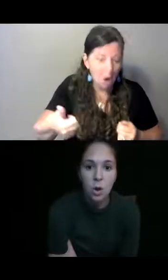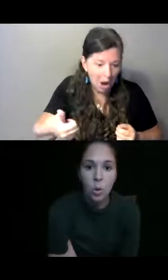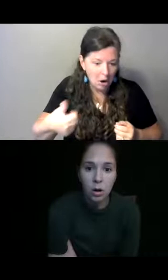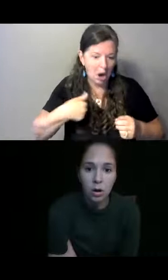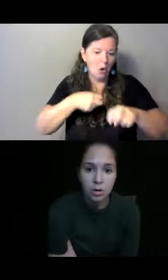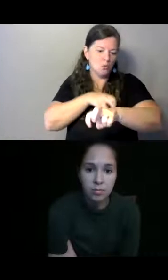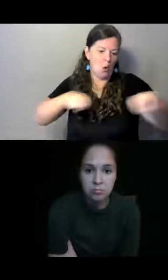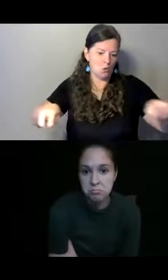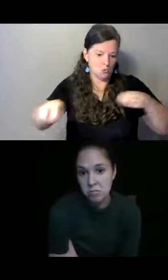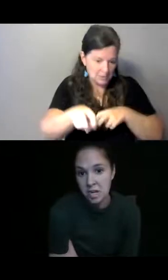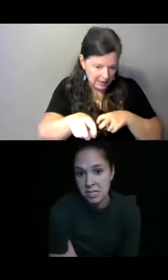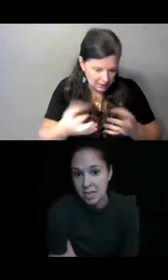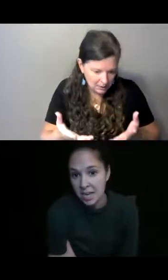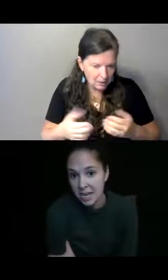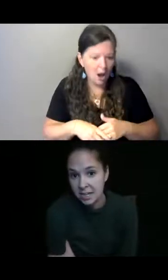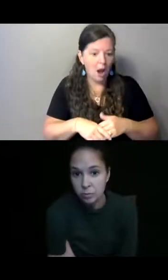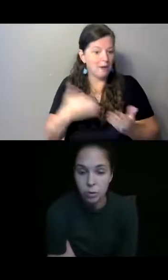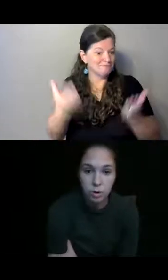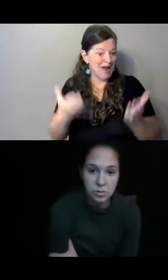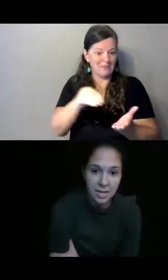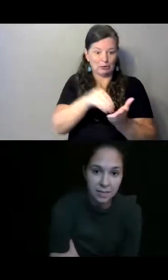or the next day we'll rotate.